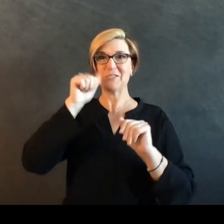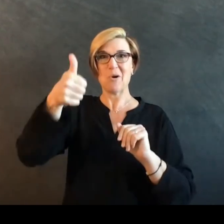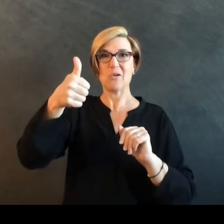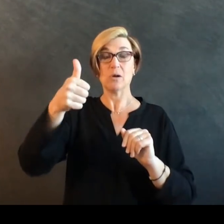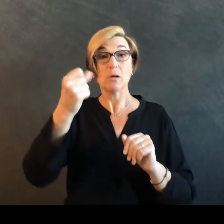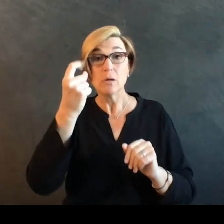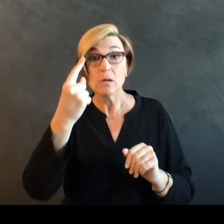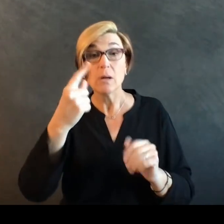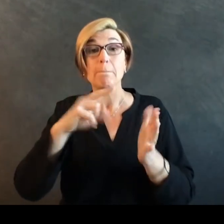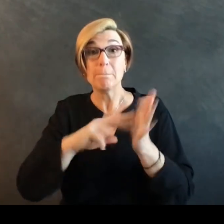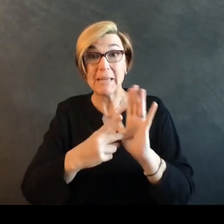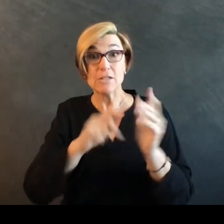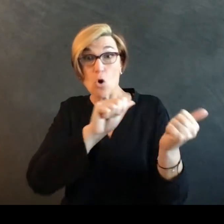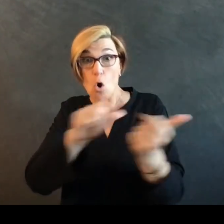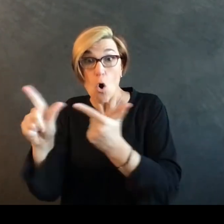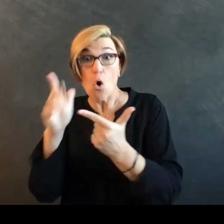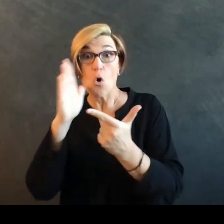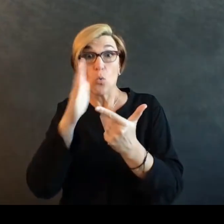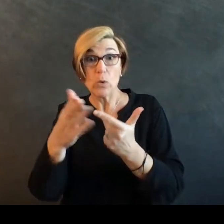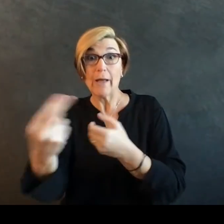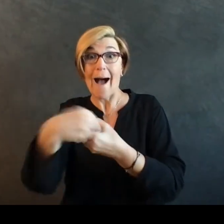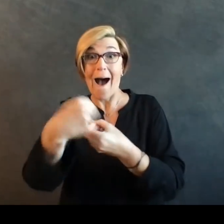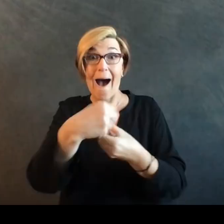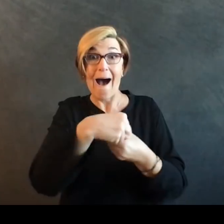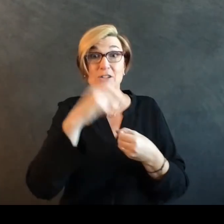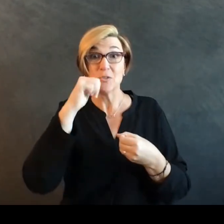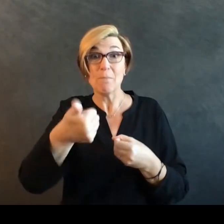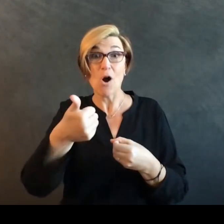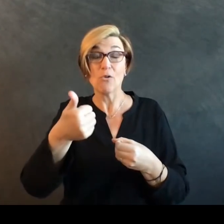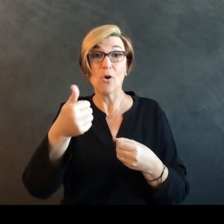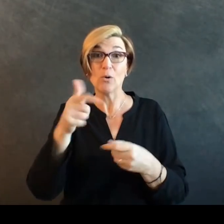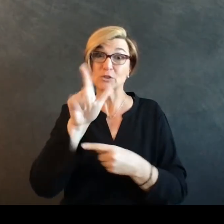will be up and running we encourage people over the next week sign up you